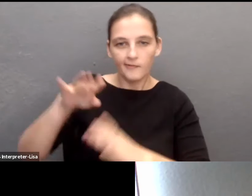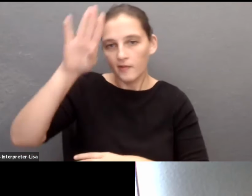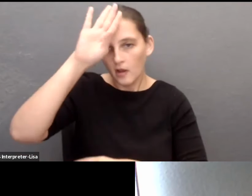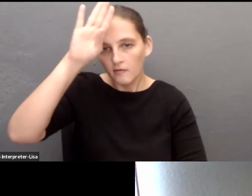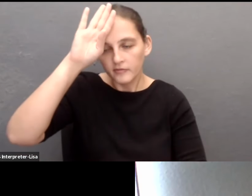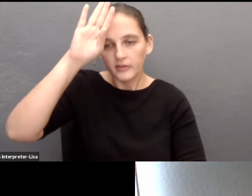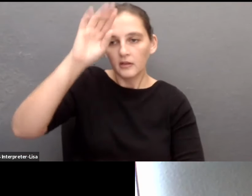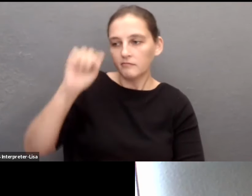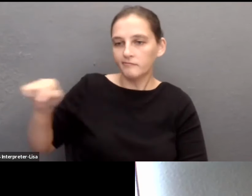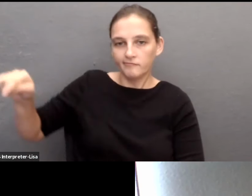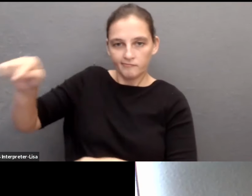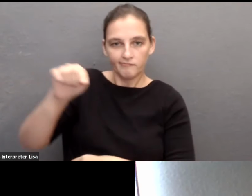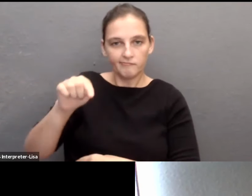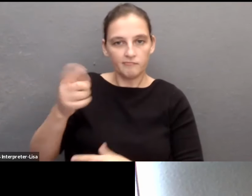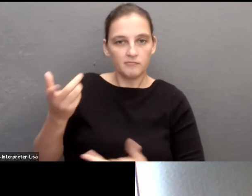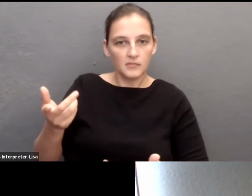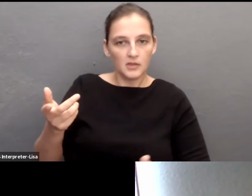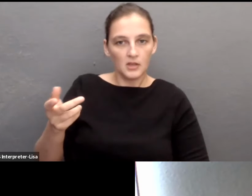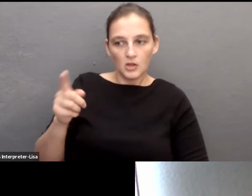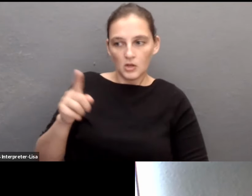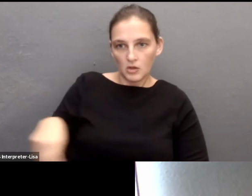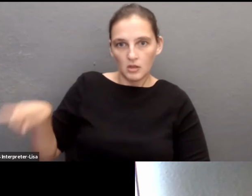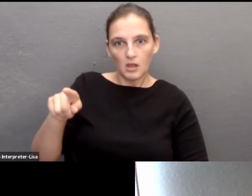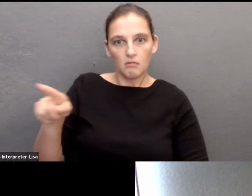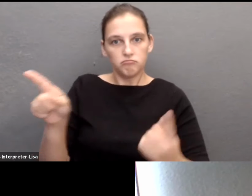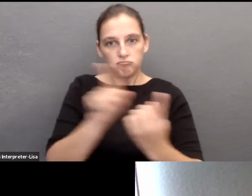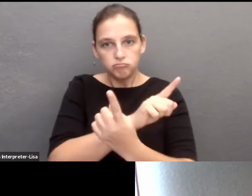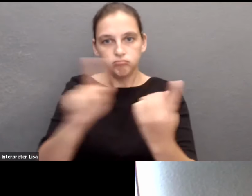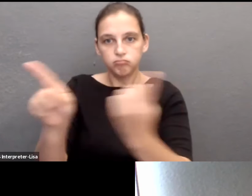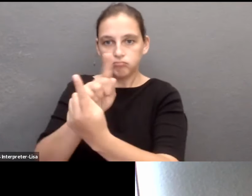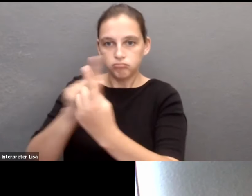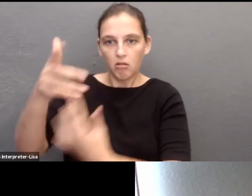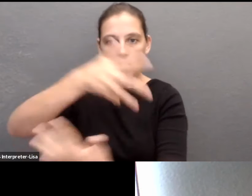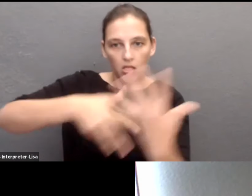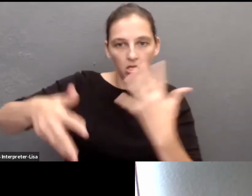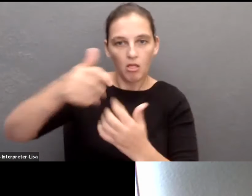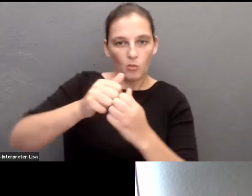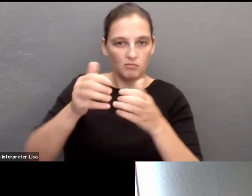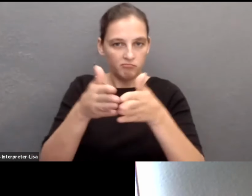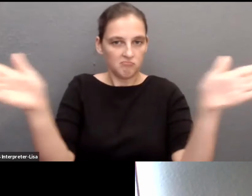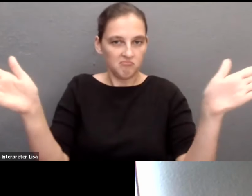everything like that, so they are in constant contact with the public in general, and I